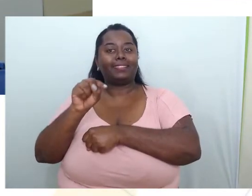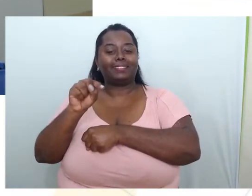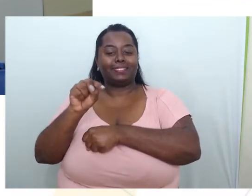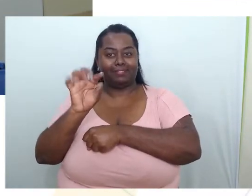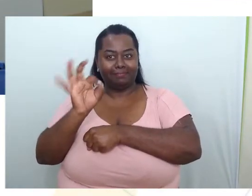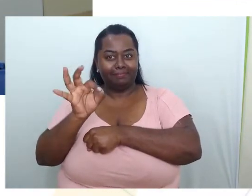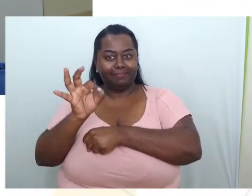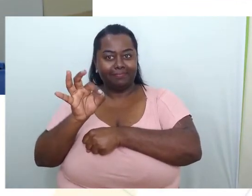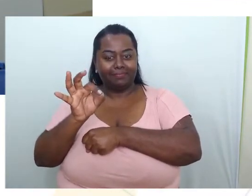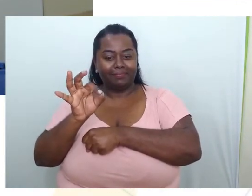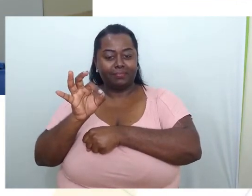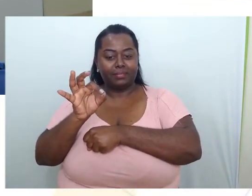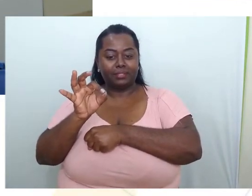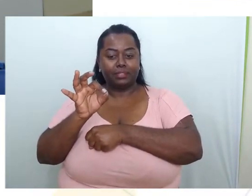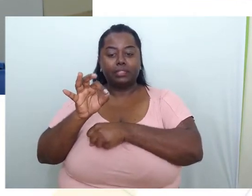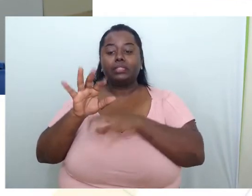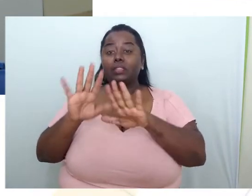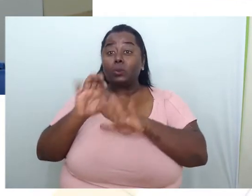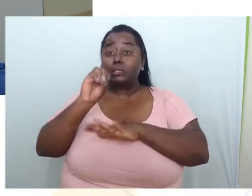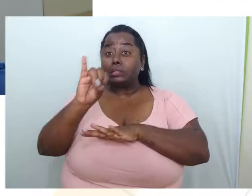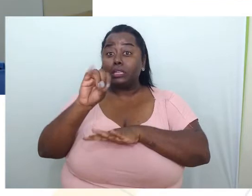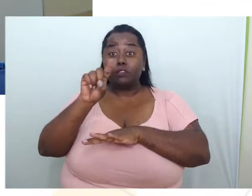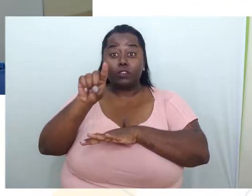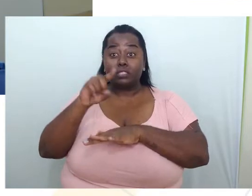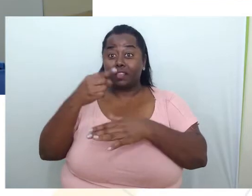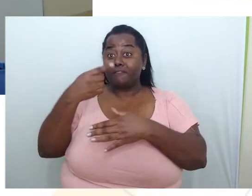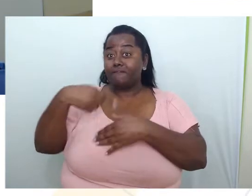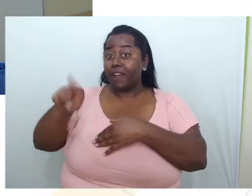experience then there's a right okay see this is an ethical issue